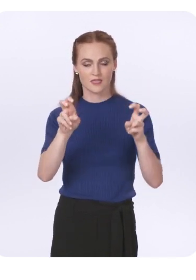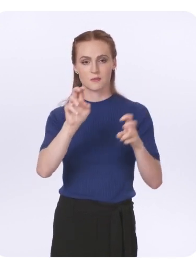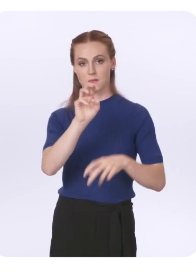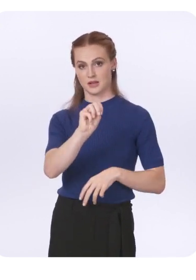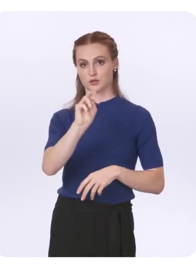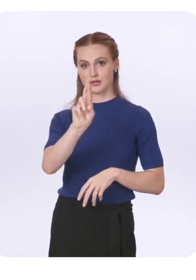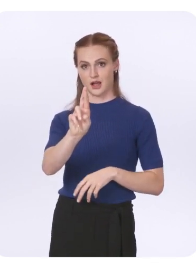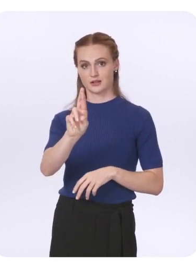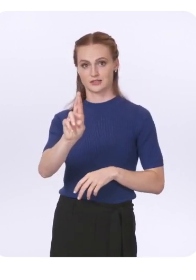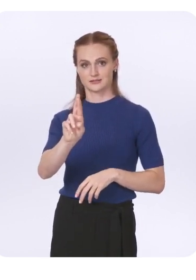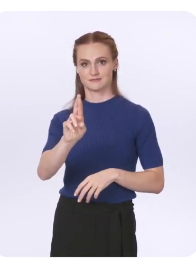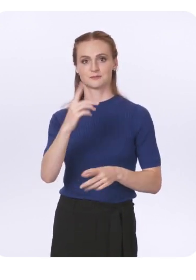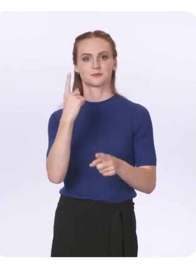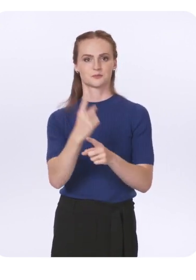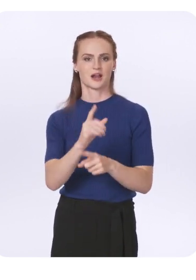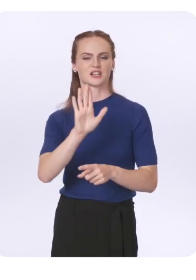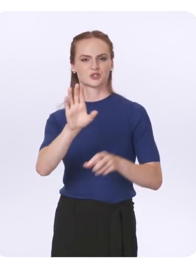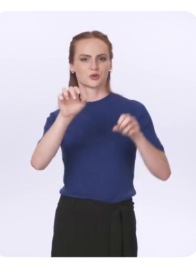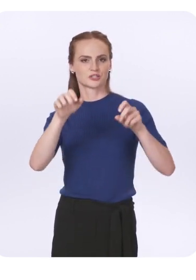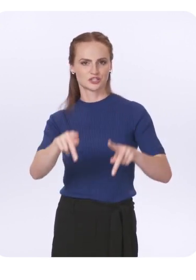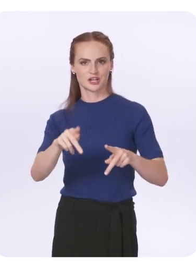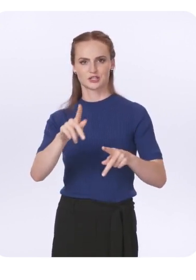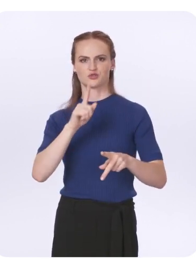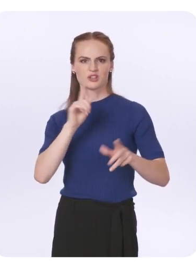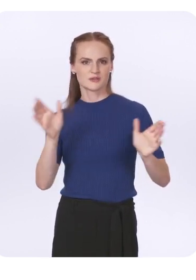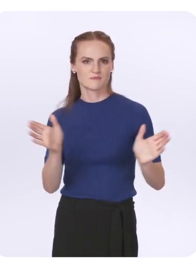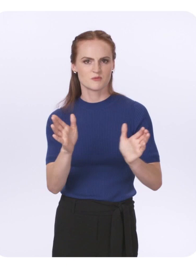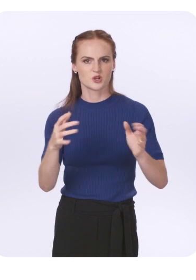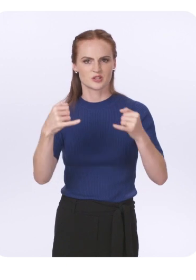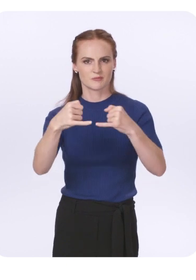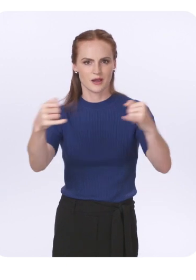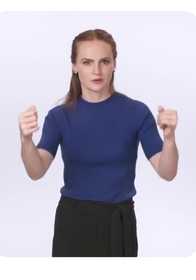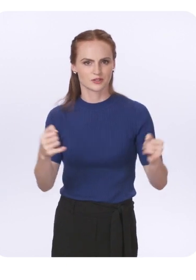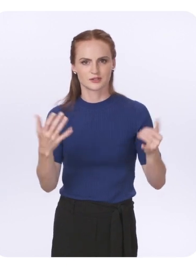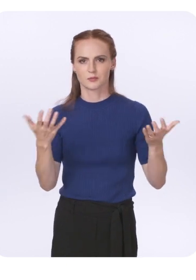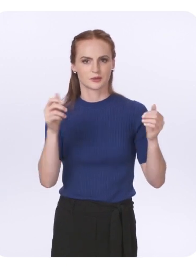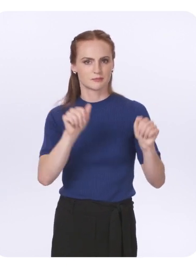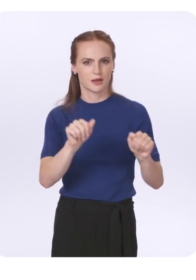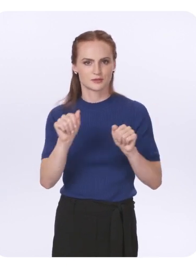blend the digital and the physical, and showcase your most innovative ideas.